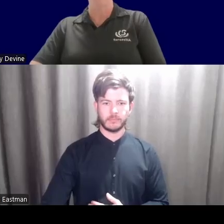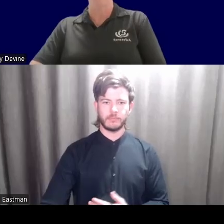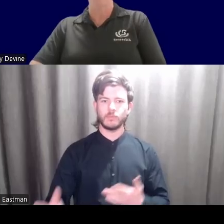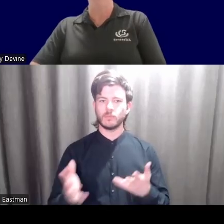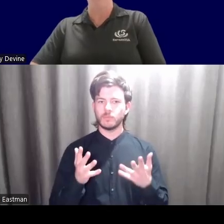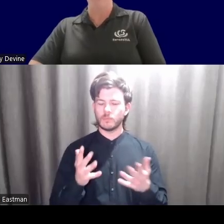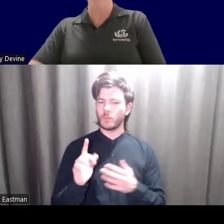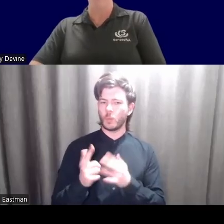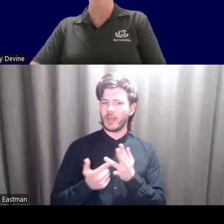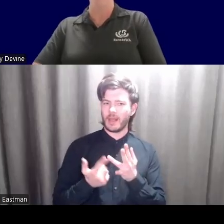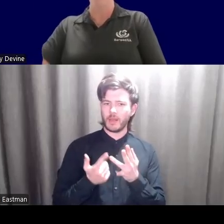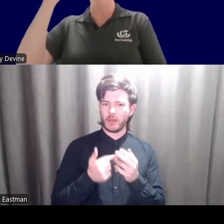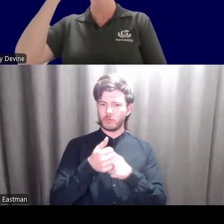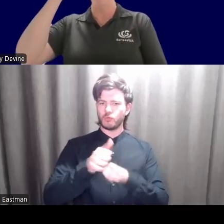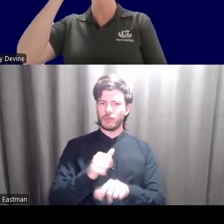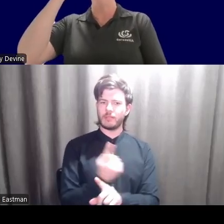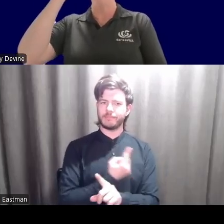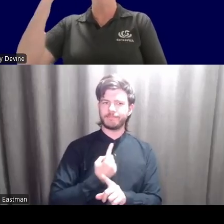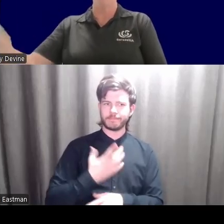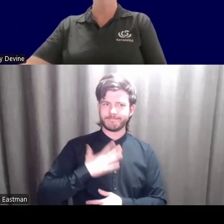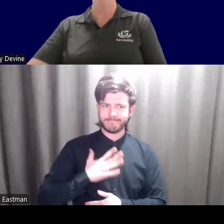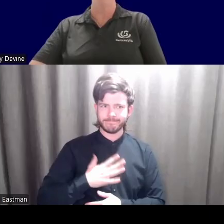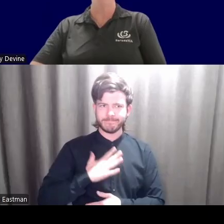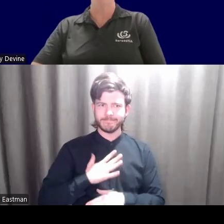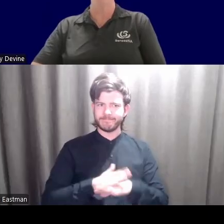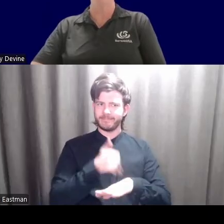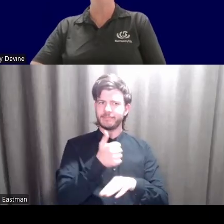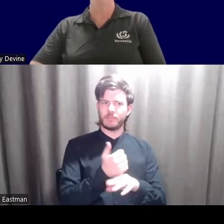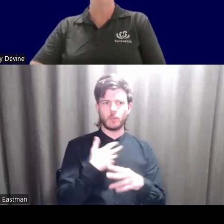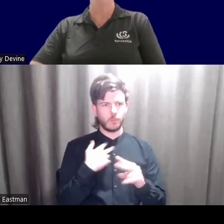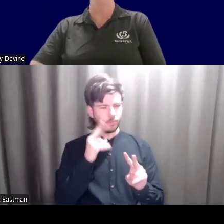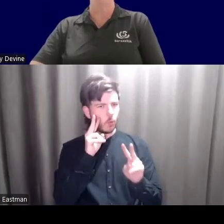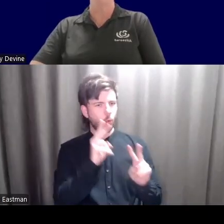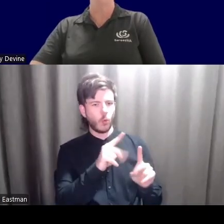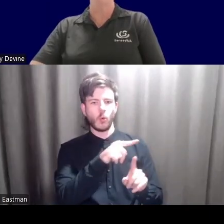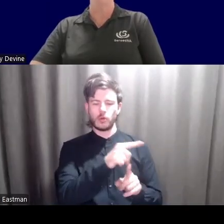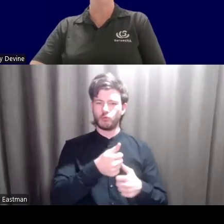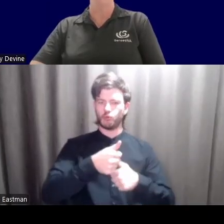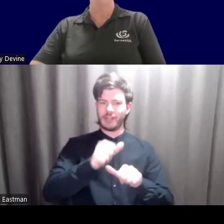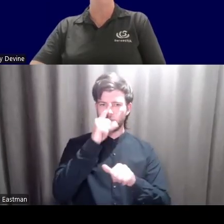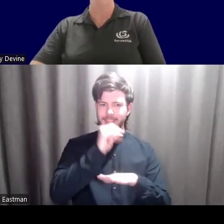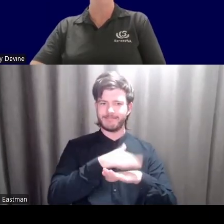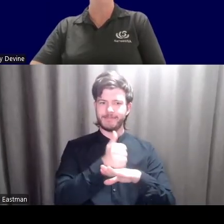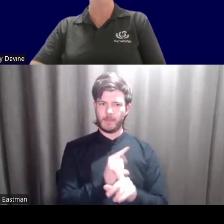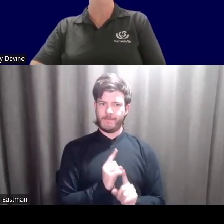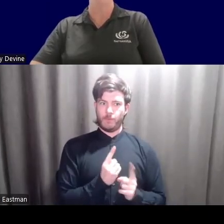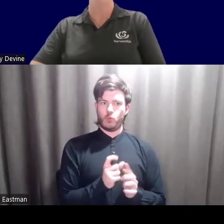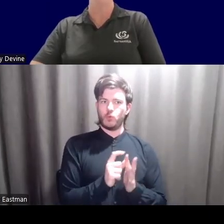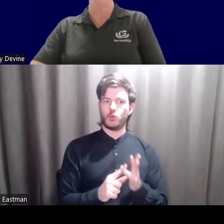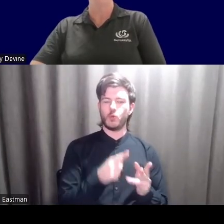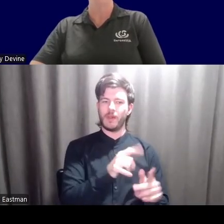strategies that play an important part, important role, in helping people feel safe and reduce risk